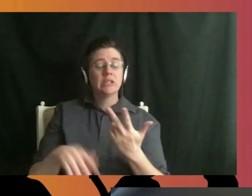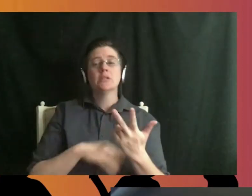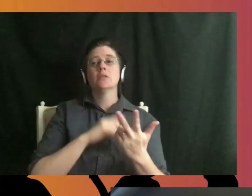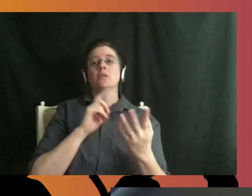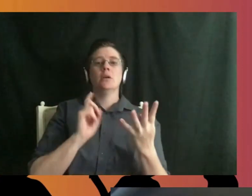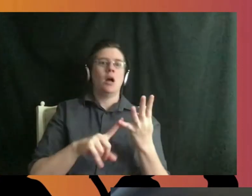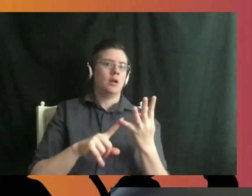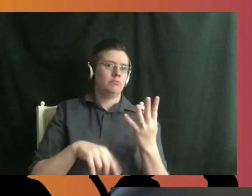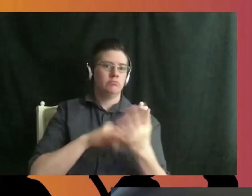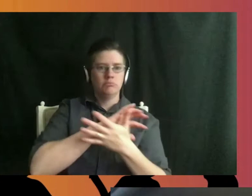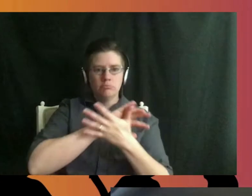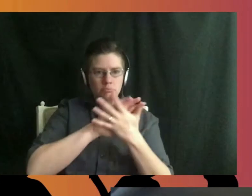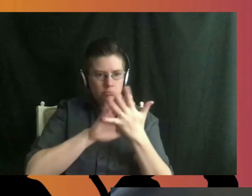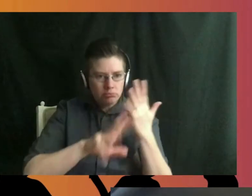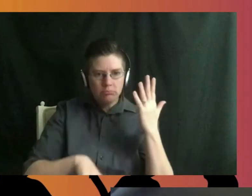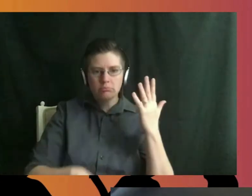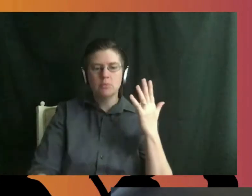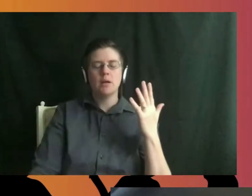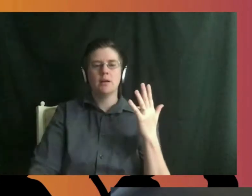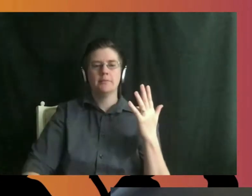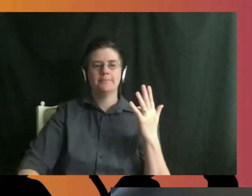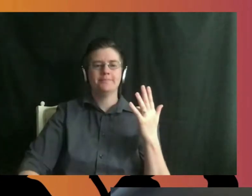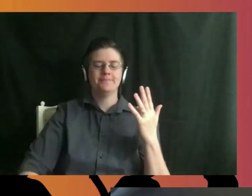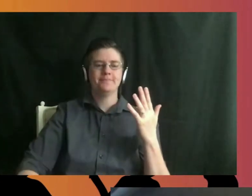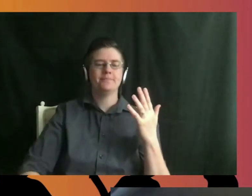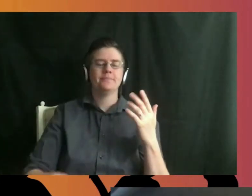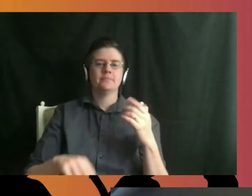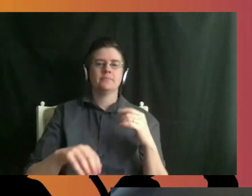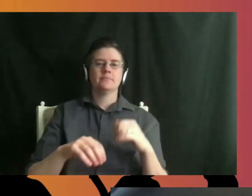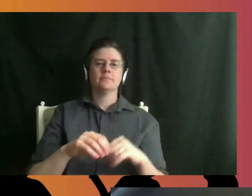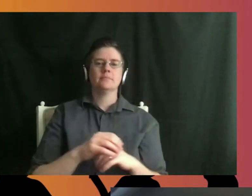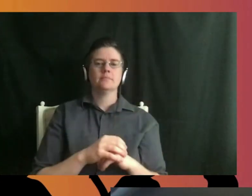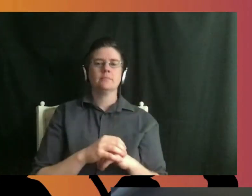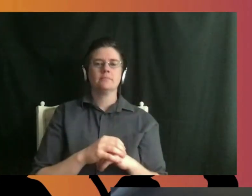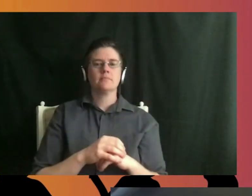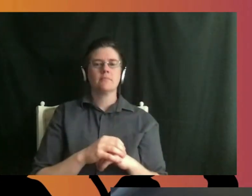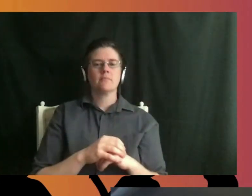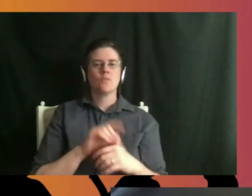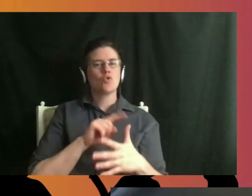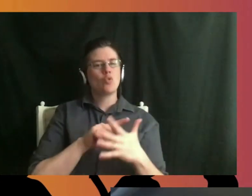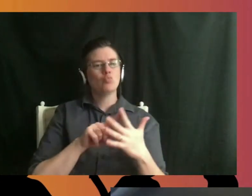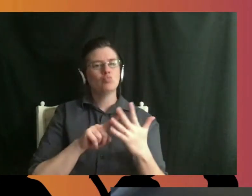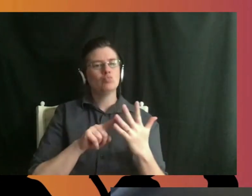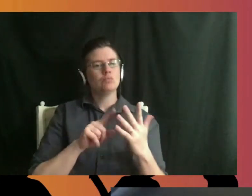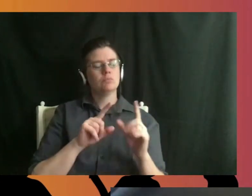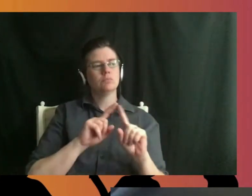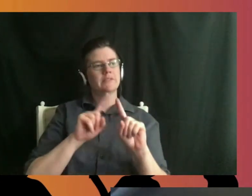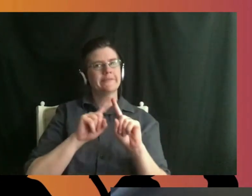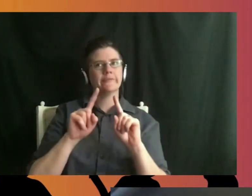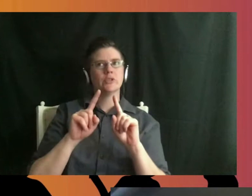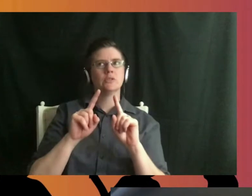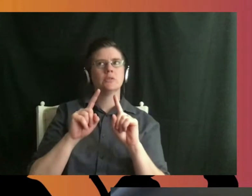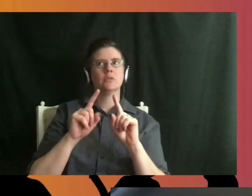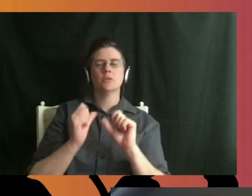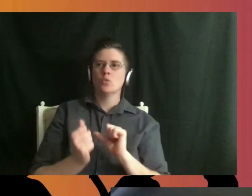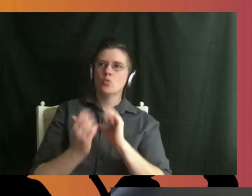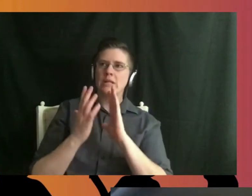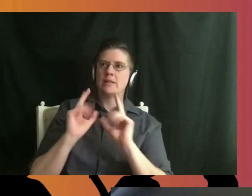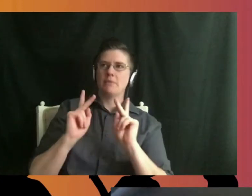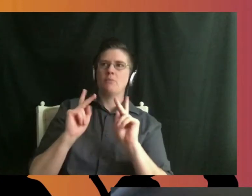those are um those are ways that folks um can give back to their communities